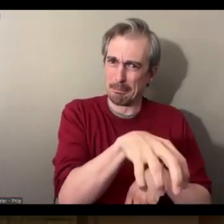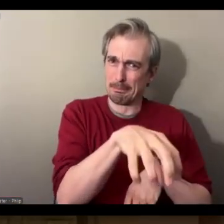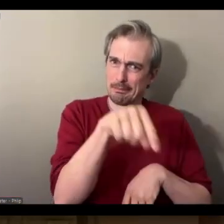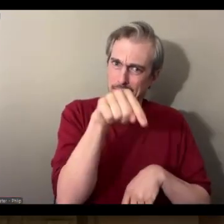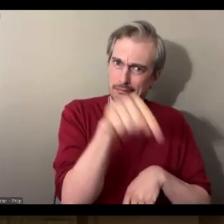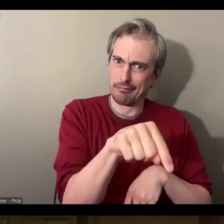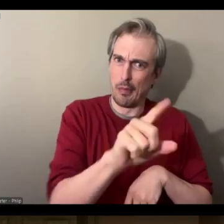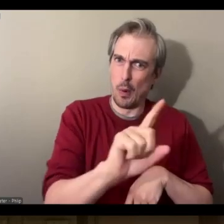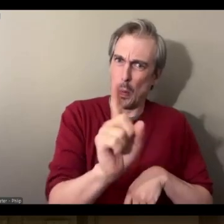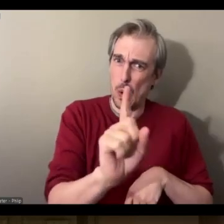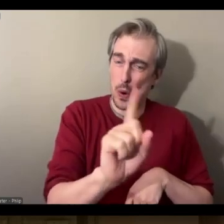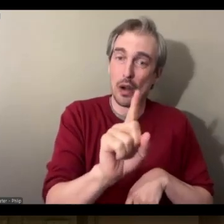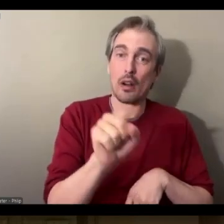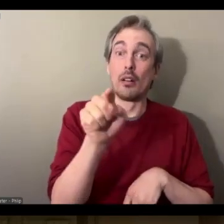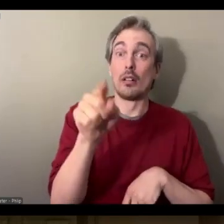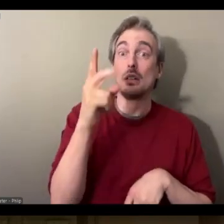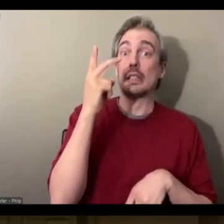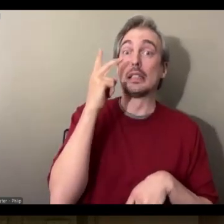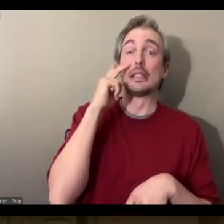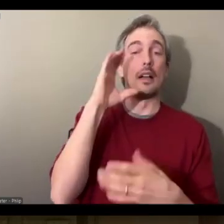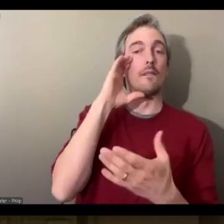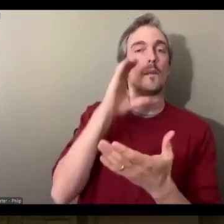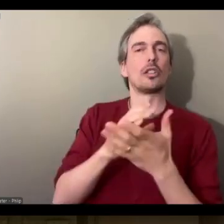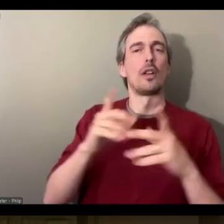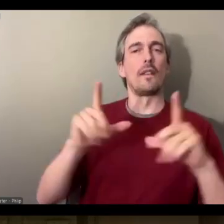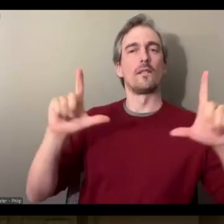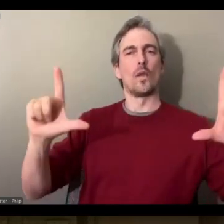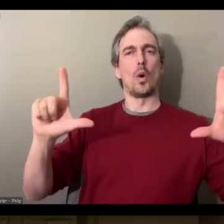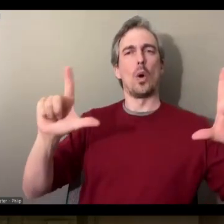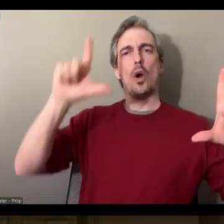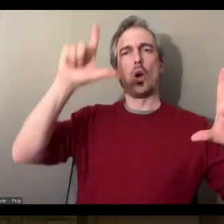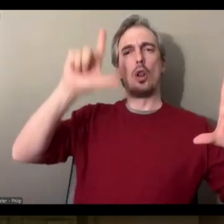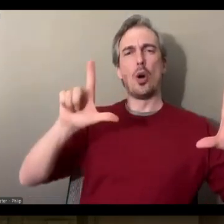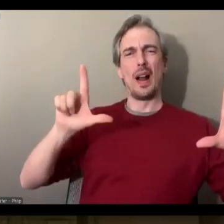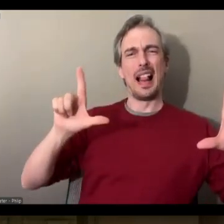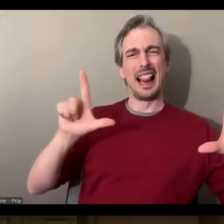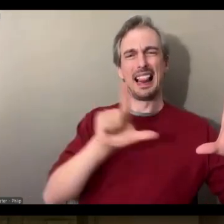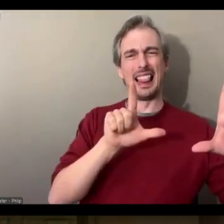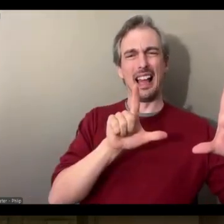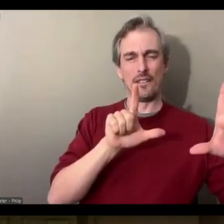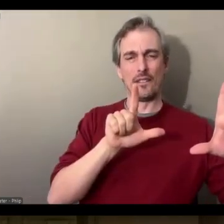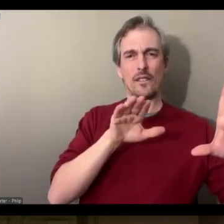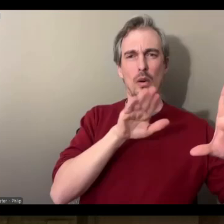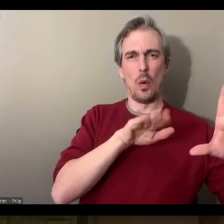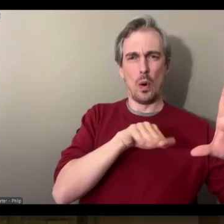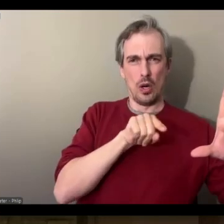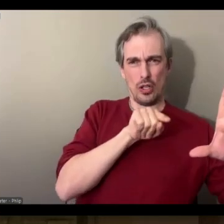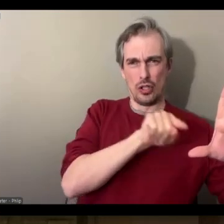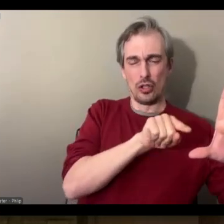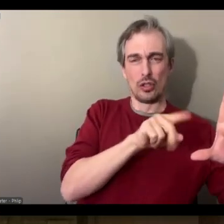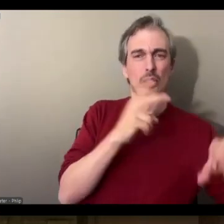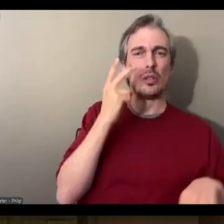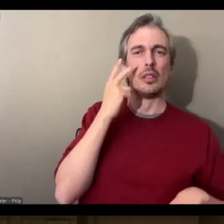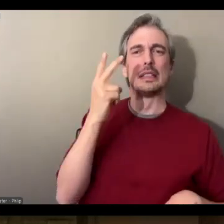left corner. We're looking at a photo of lower Manhattan. Of the location of the 9/11 Memorial.